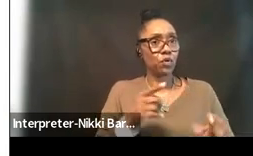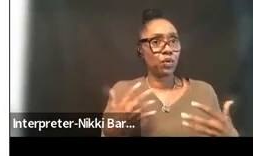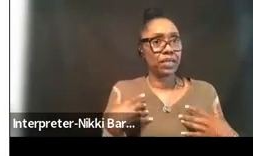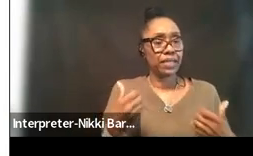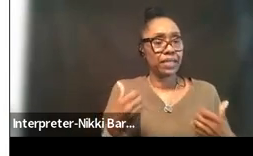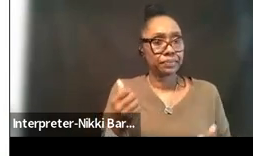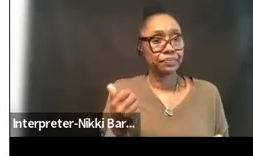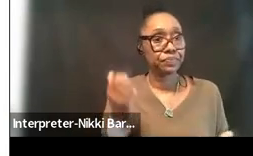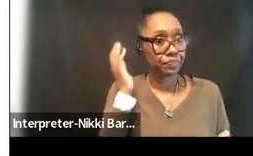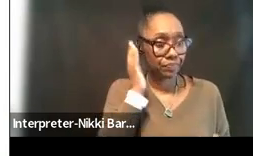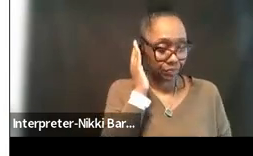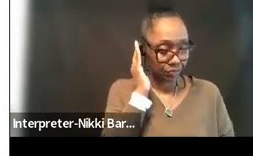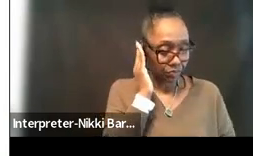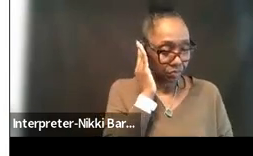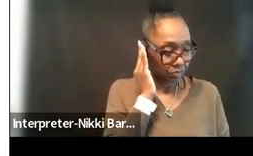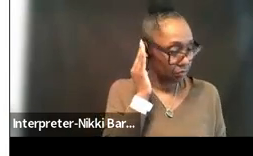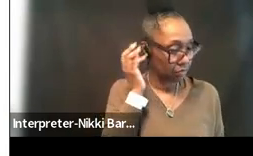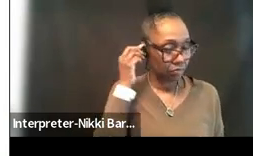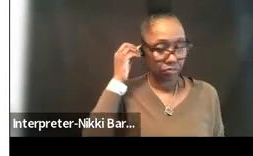And now I wanted to give y'all a few resources that we do offer at Vealink that can be beneficial for you.